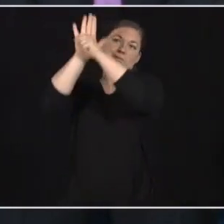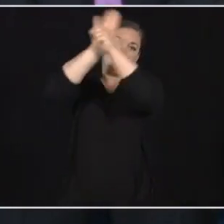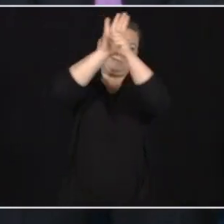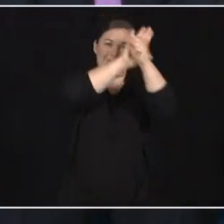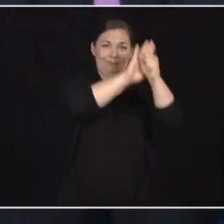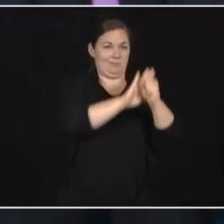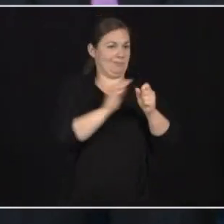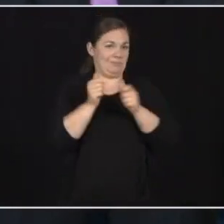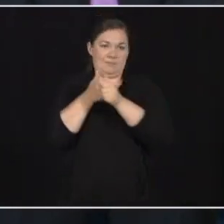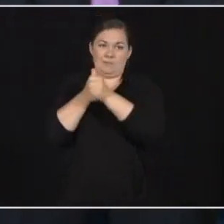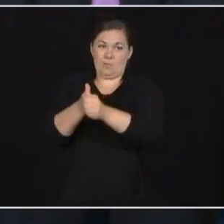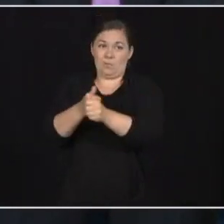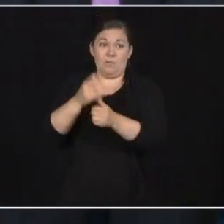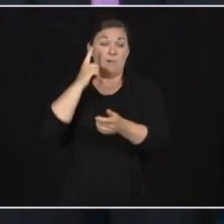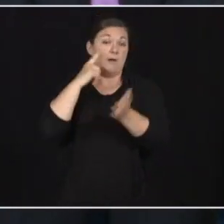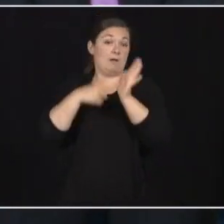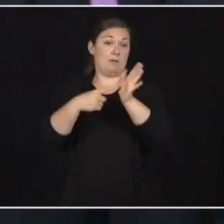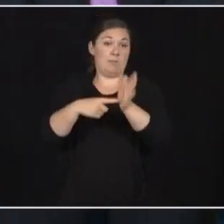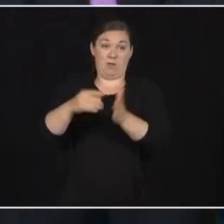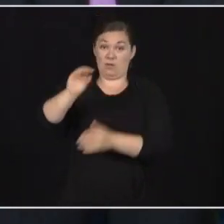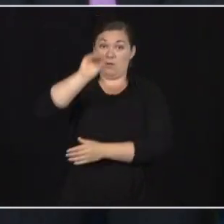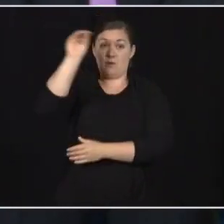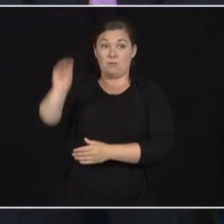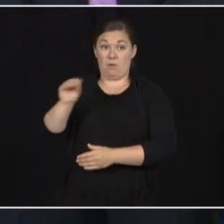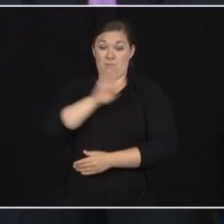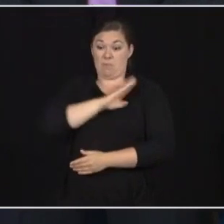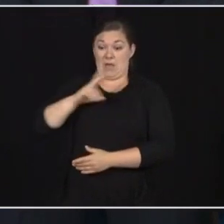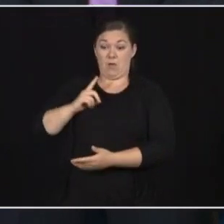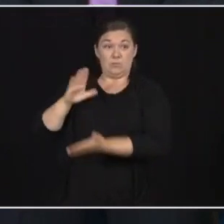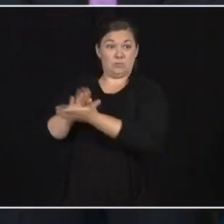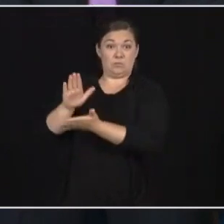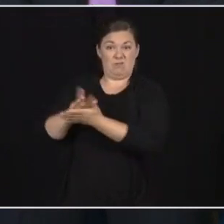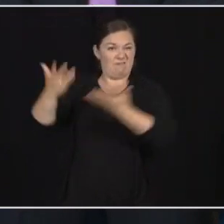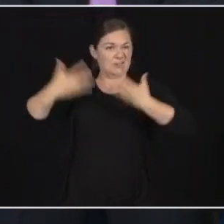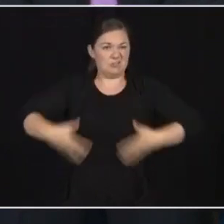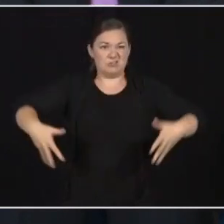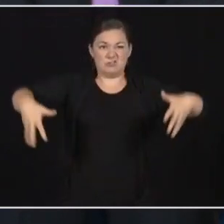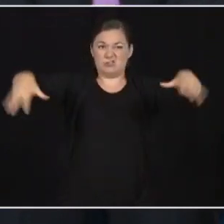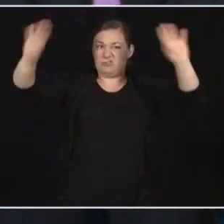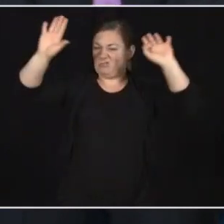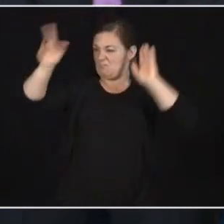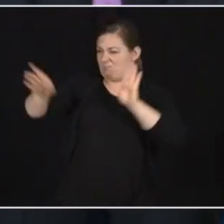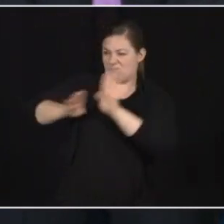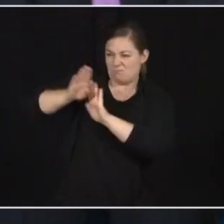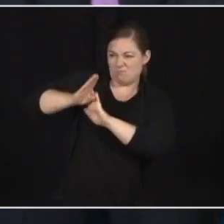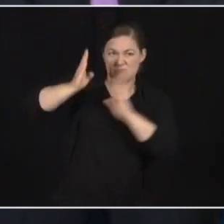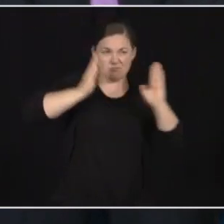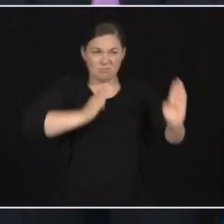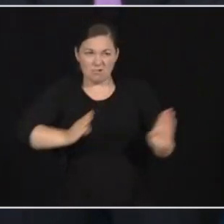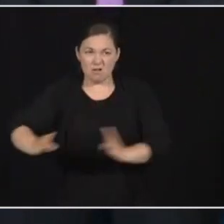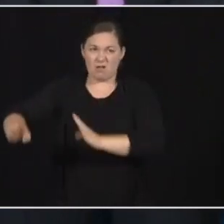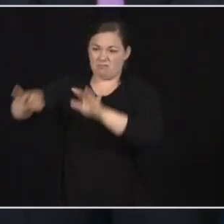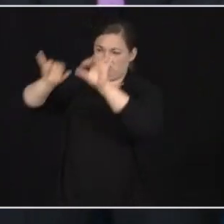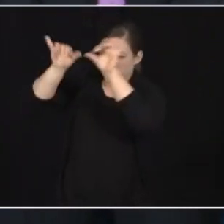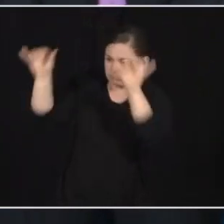We are leaving that up to each region. I want to give a shout out to Ottawa school board. They are fantastic.